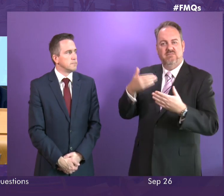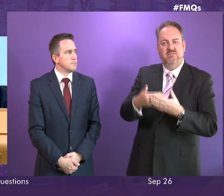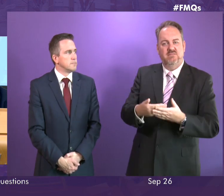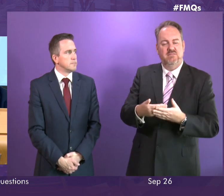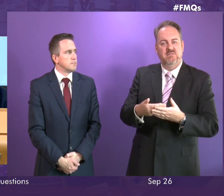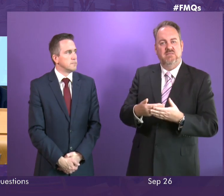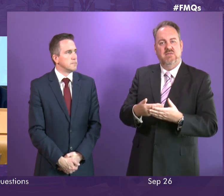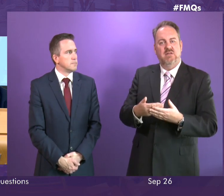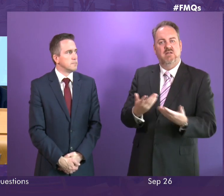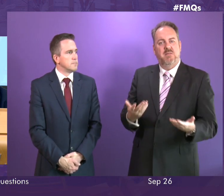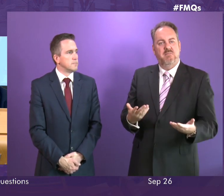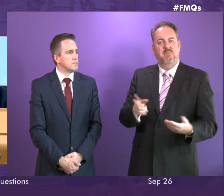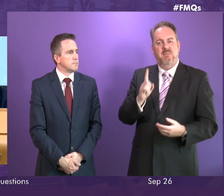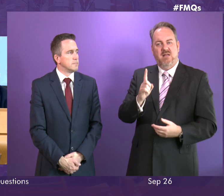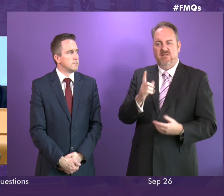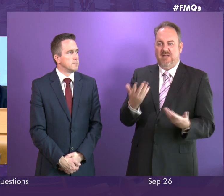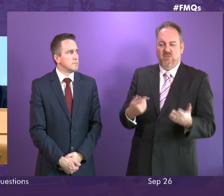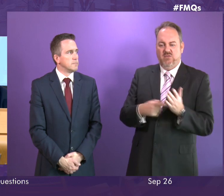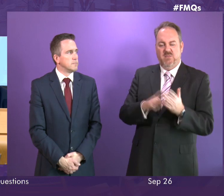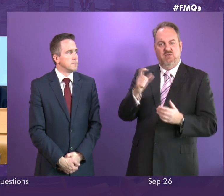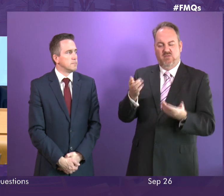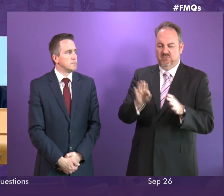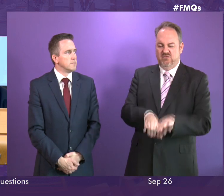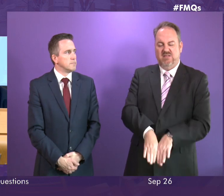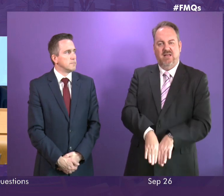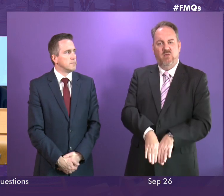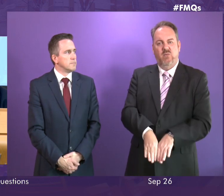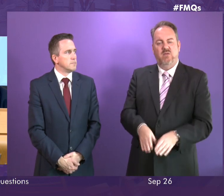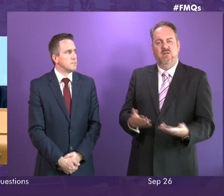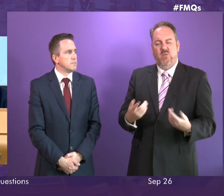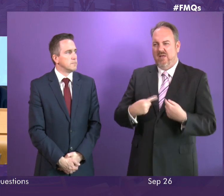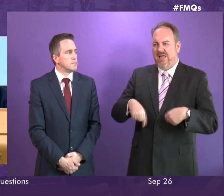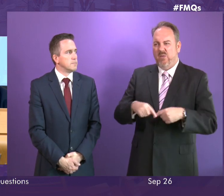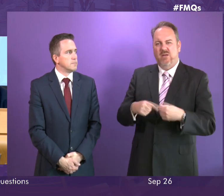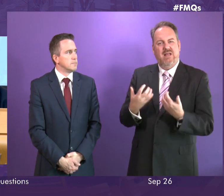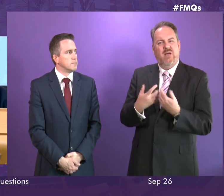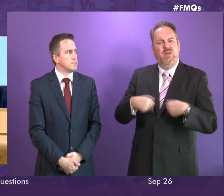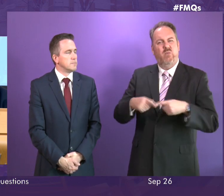good work? Can we do something to assist them?